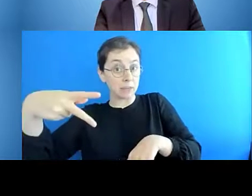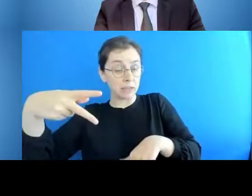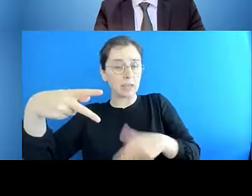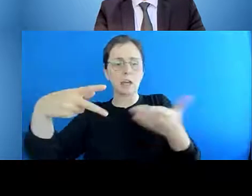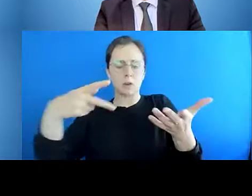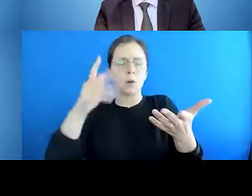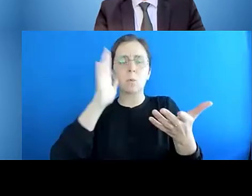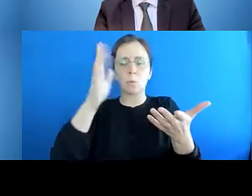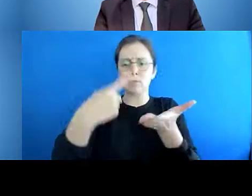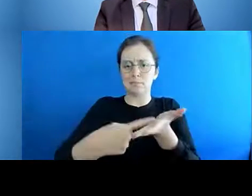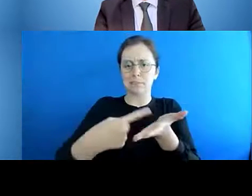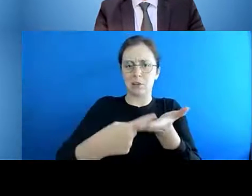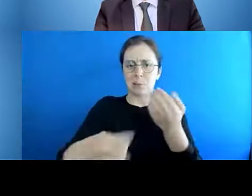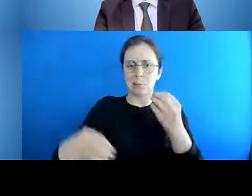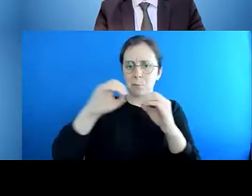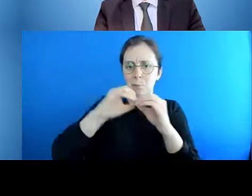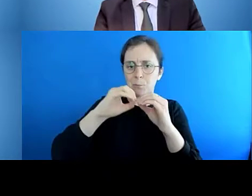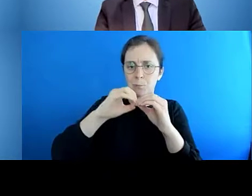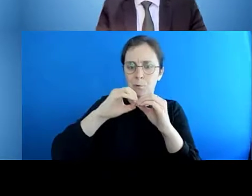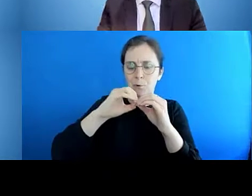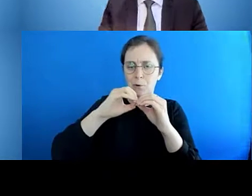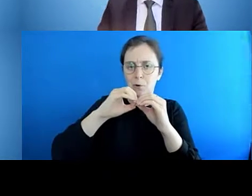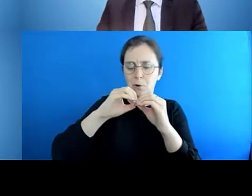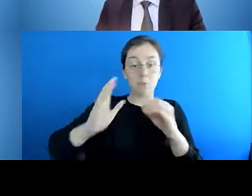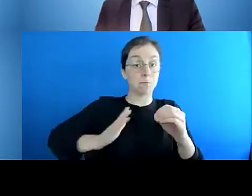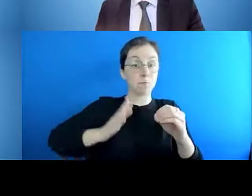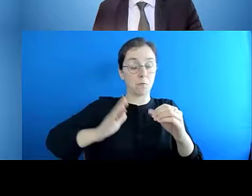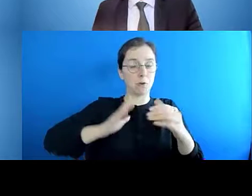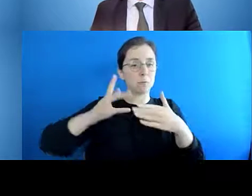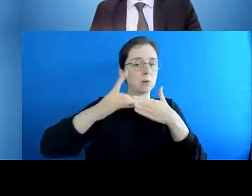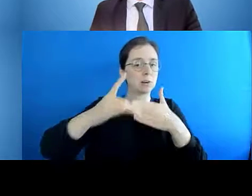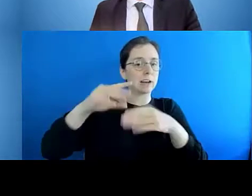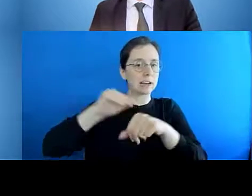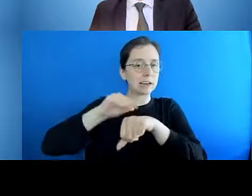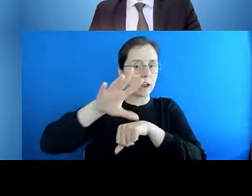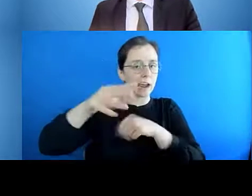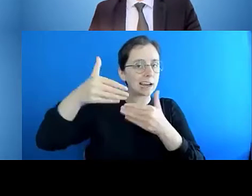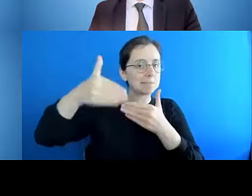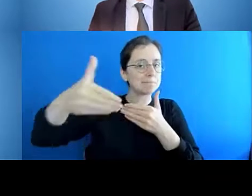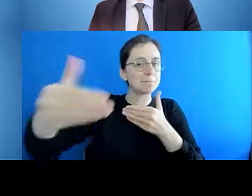We'll provide more formal guidance on that in the near future.